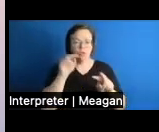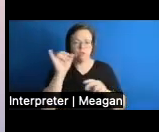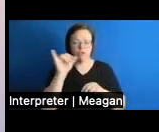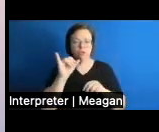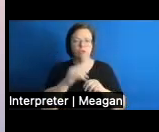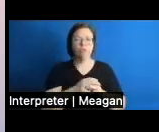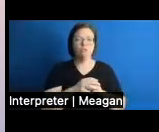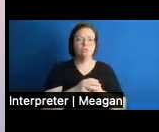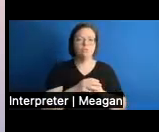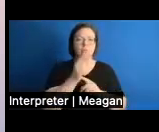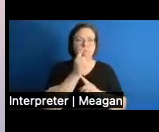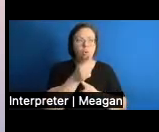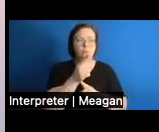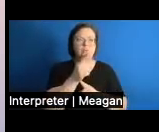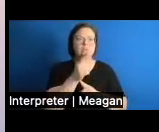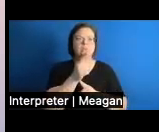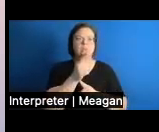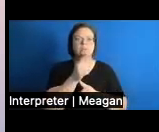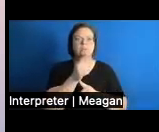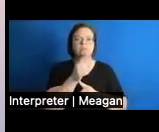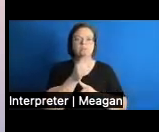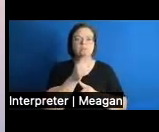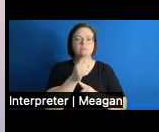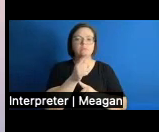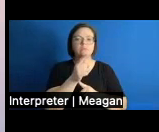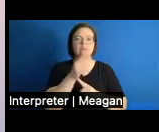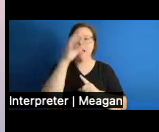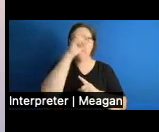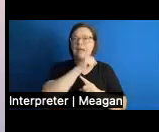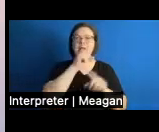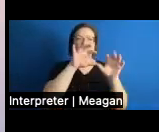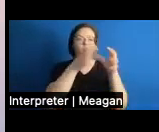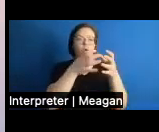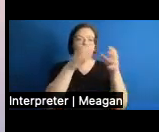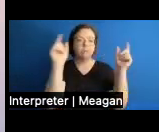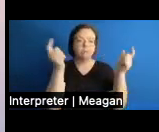moments in which I've I guess chopped the world down and kind of limited what it can be.